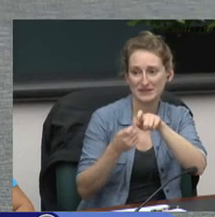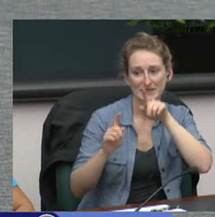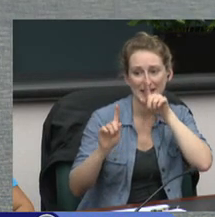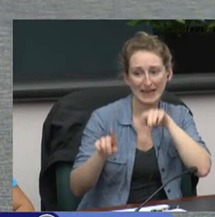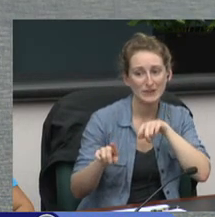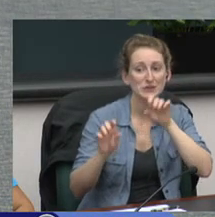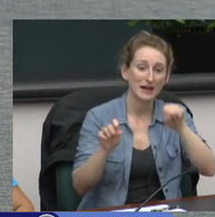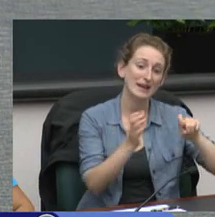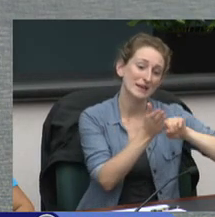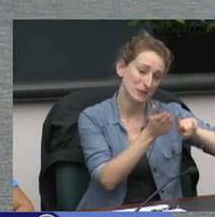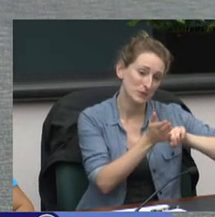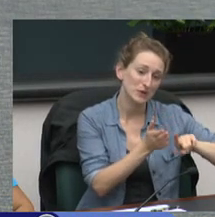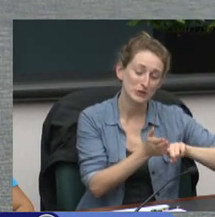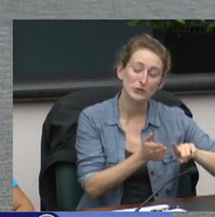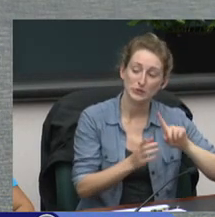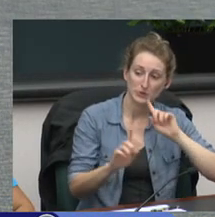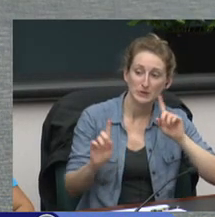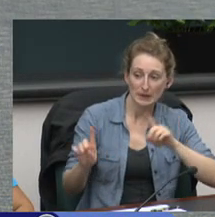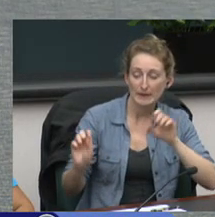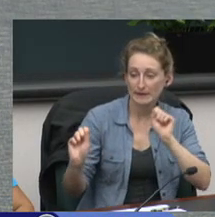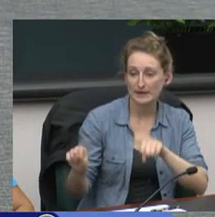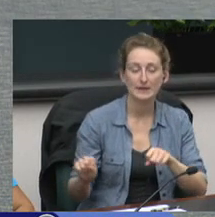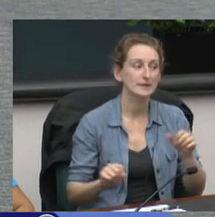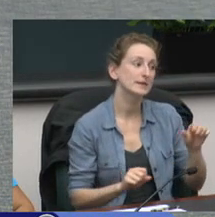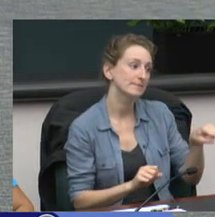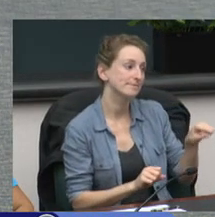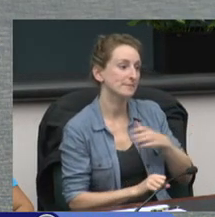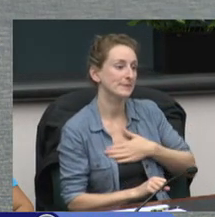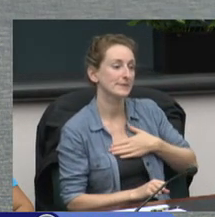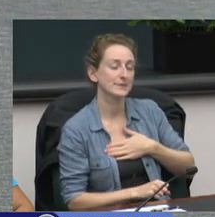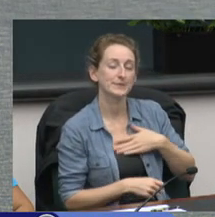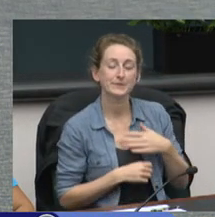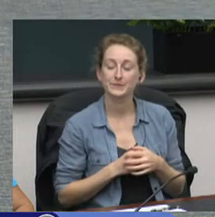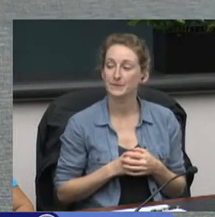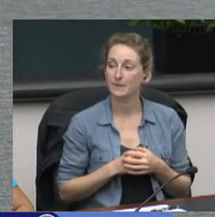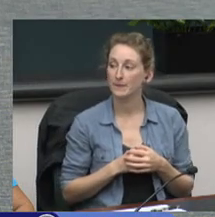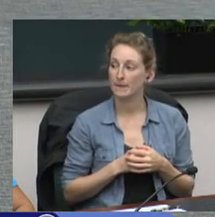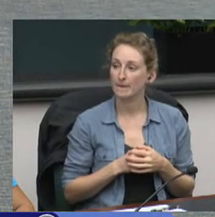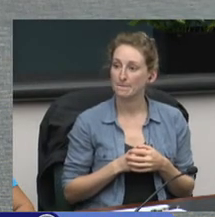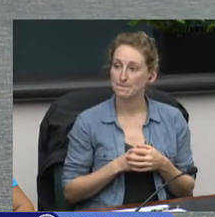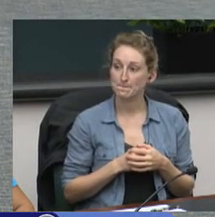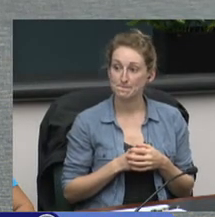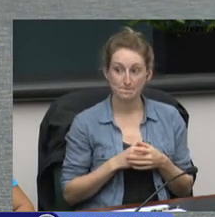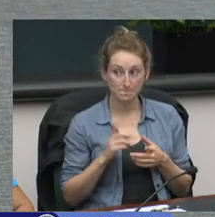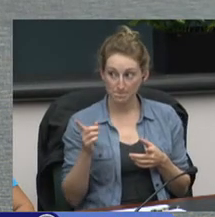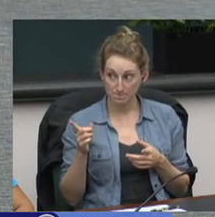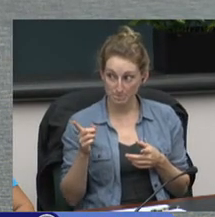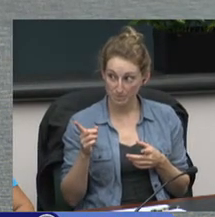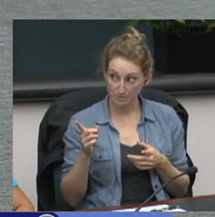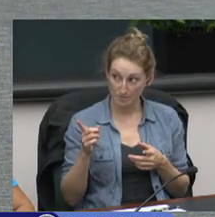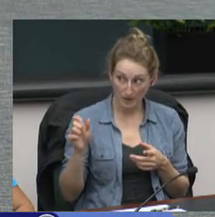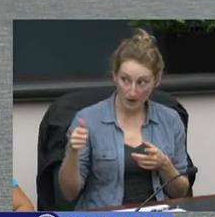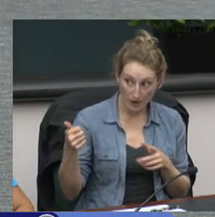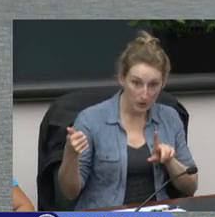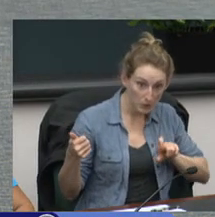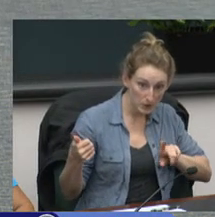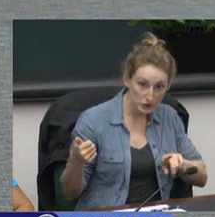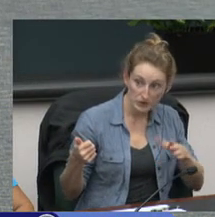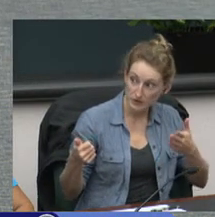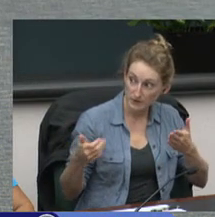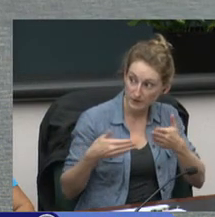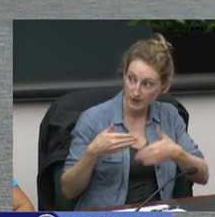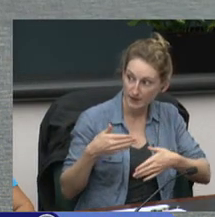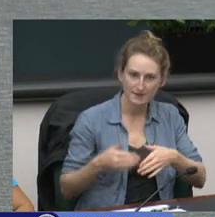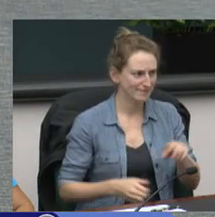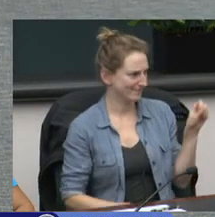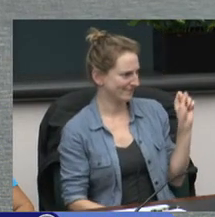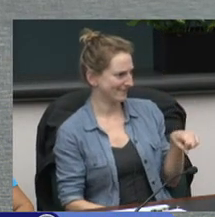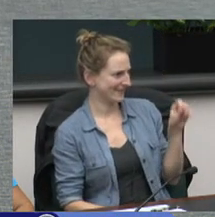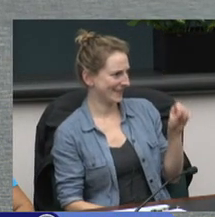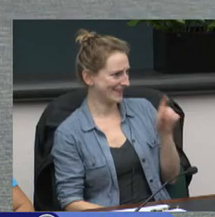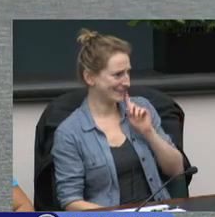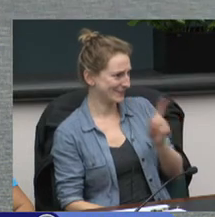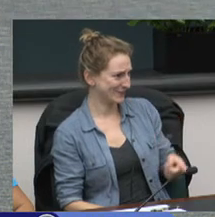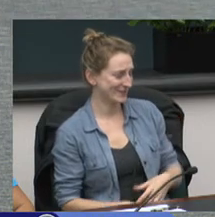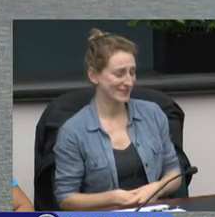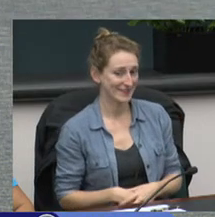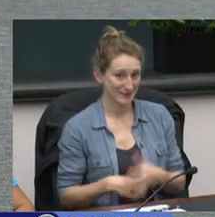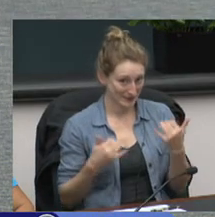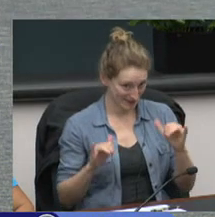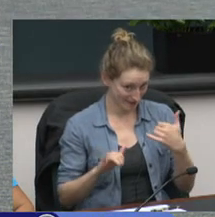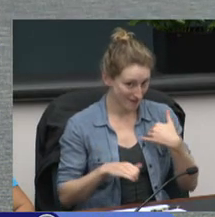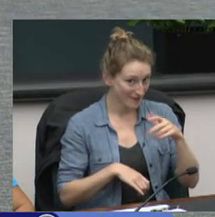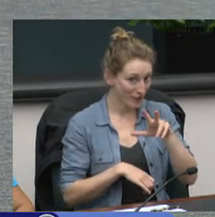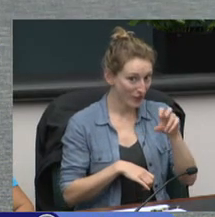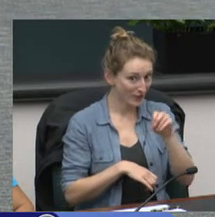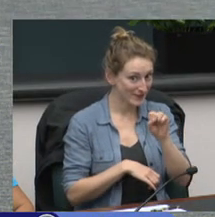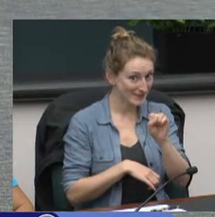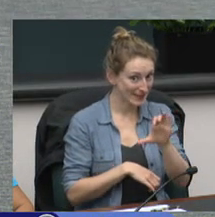yeah I would appreciate that Thanks do you have any other questions sure is